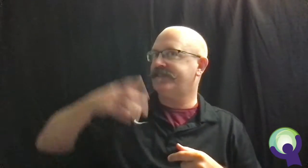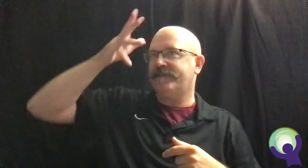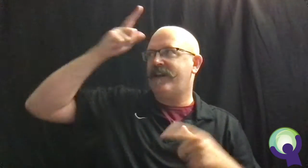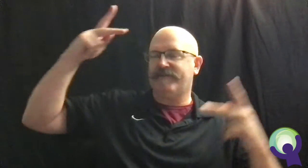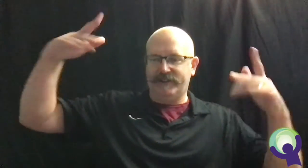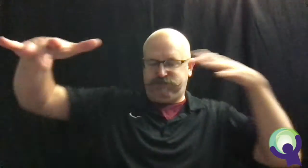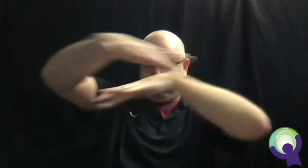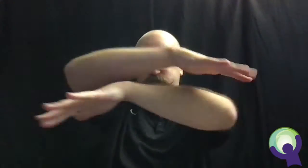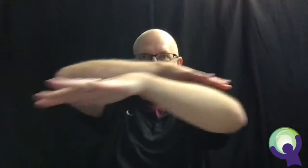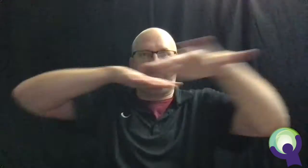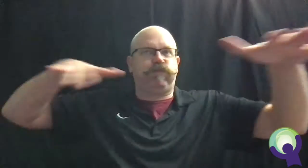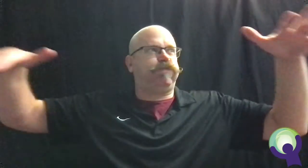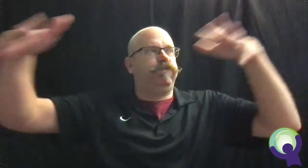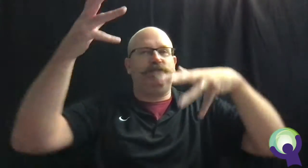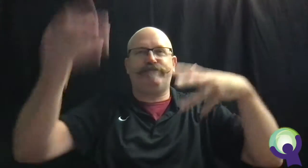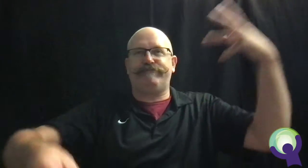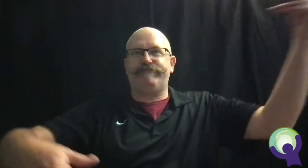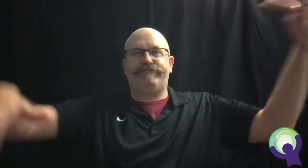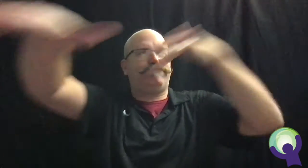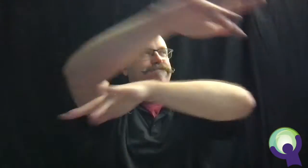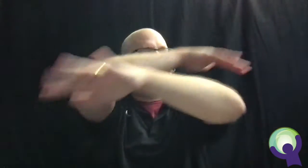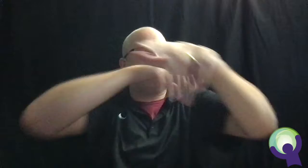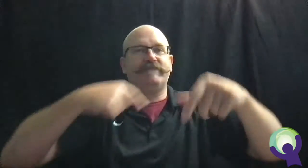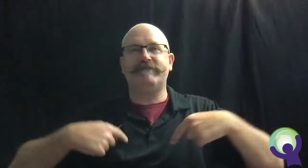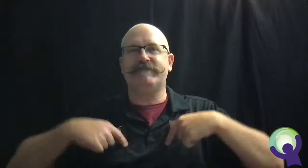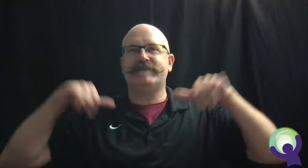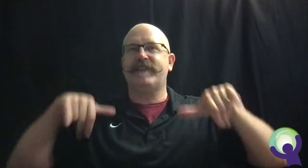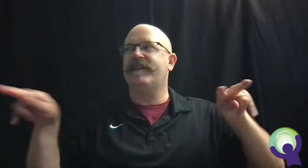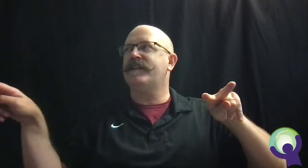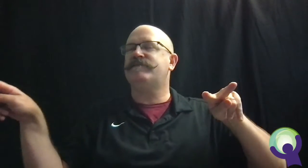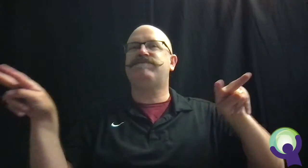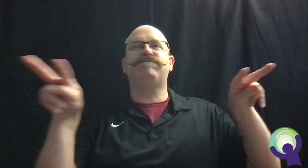Everyone's going somewhere